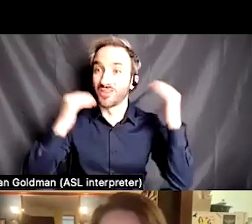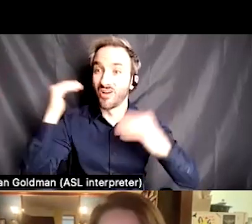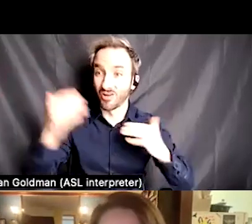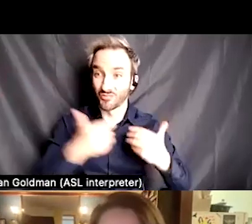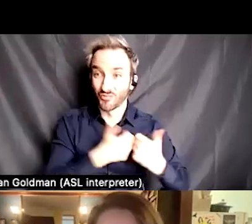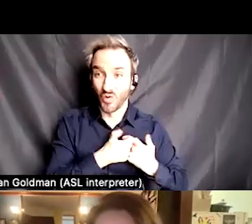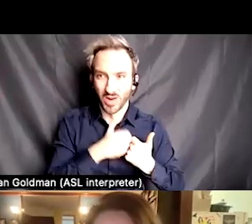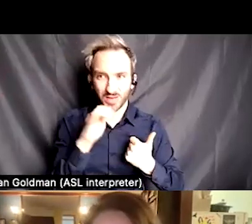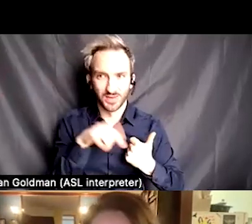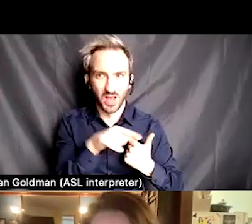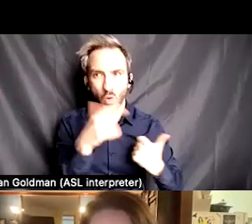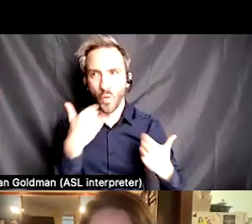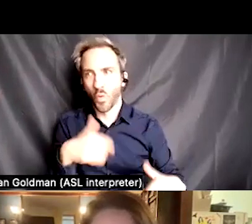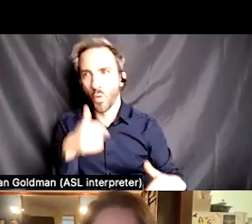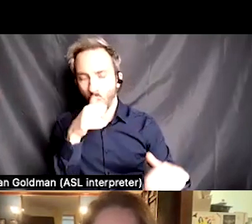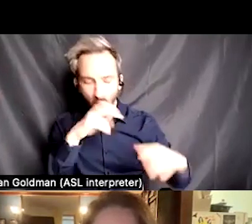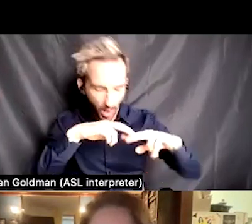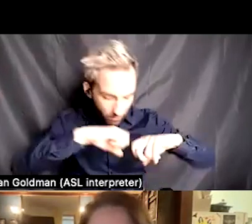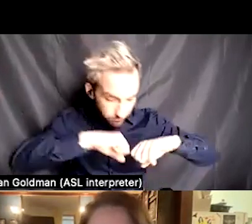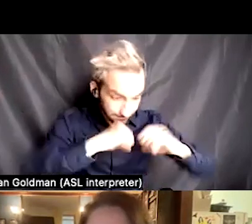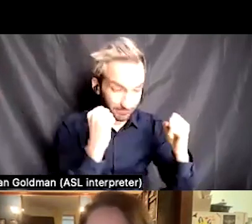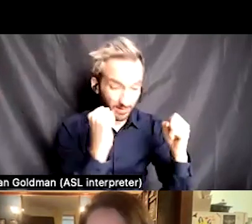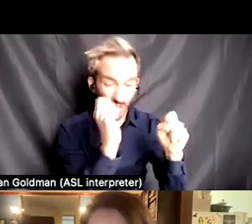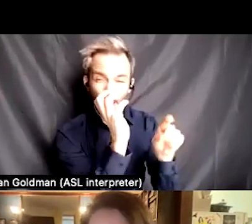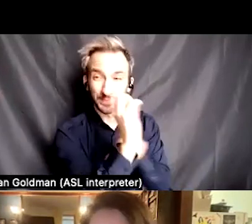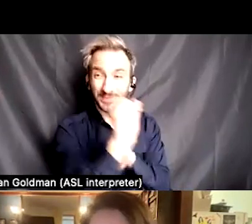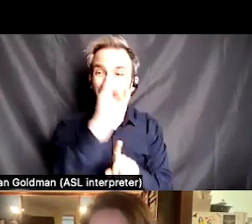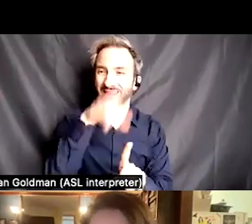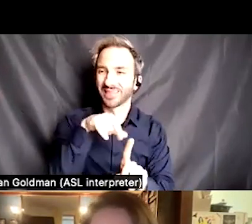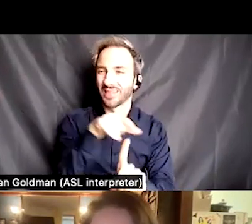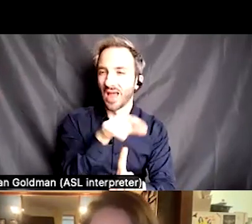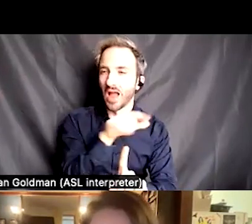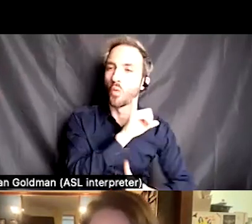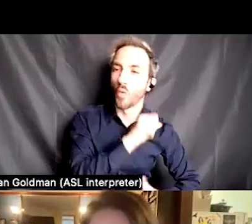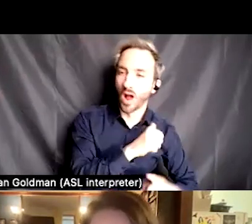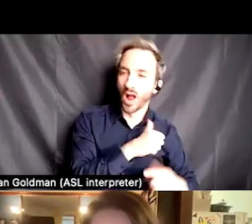romance is sort of the bridge subject between YA romance and adult romance.